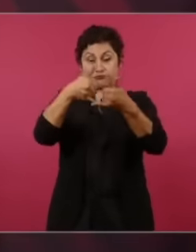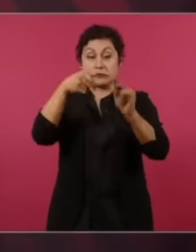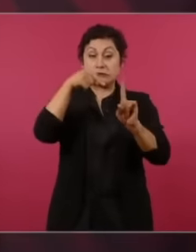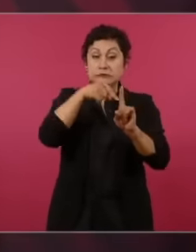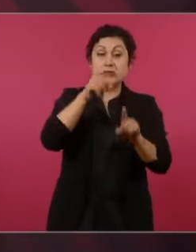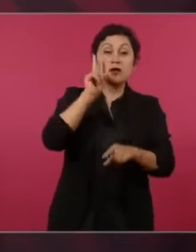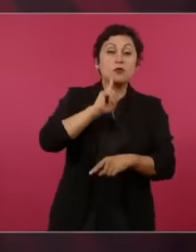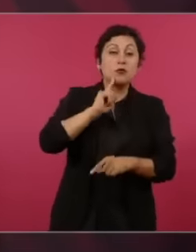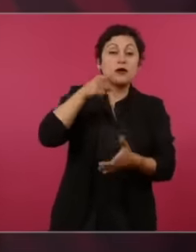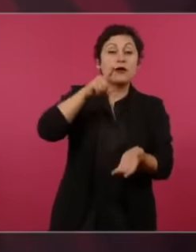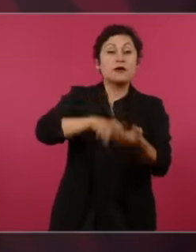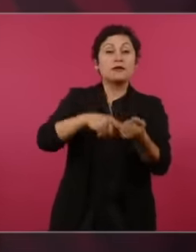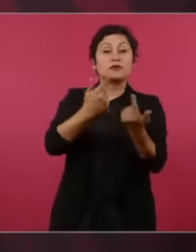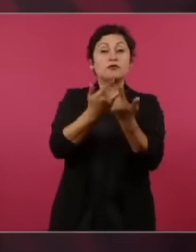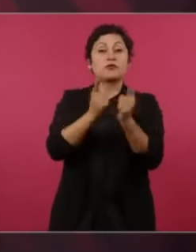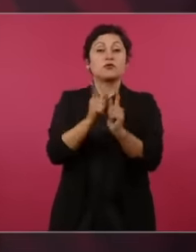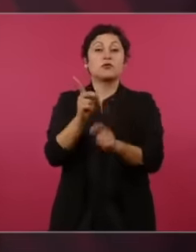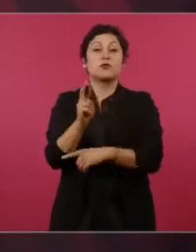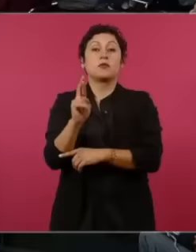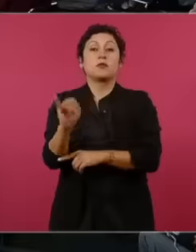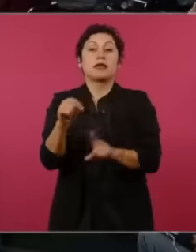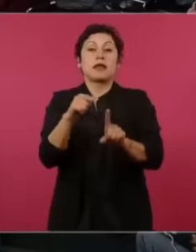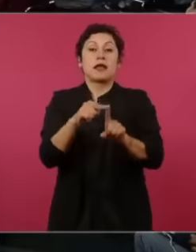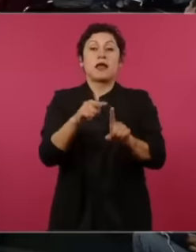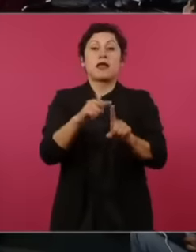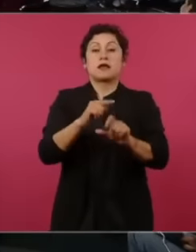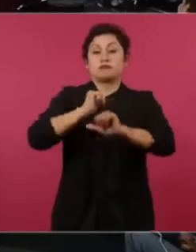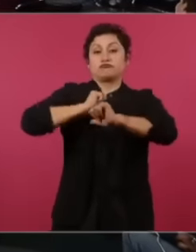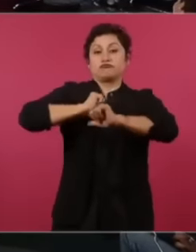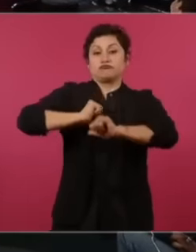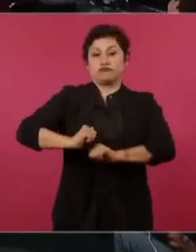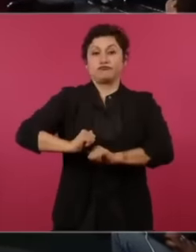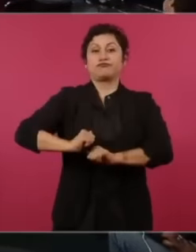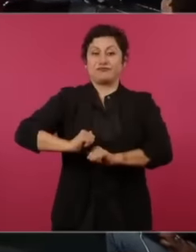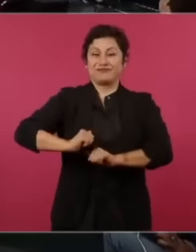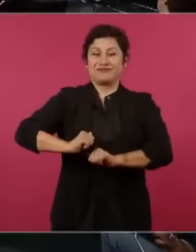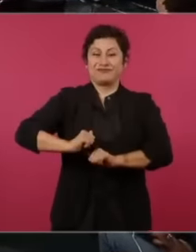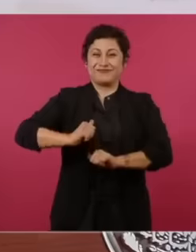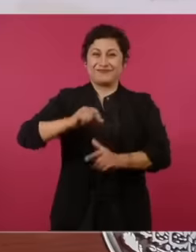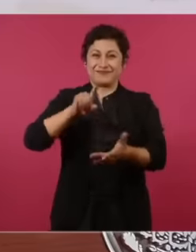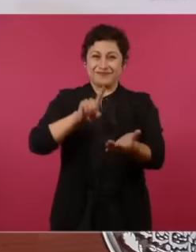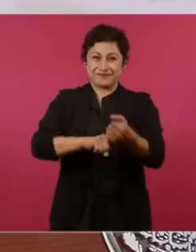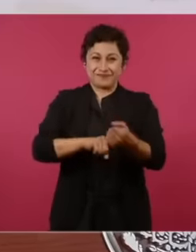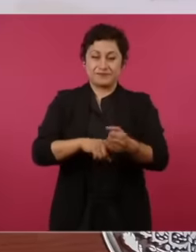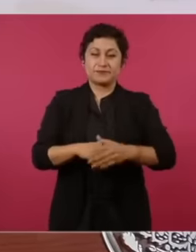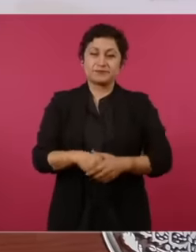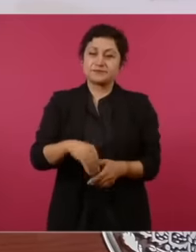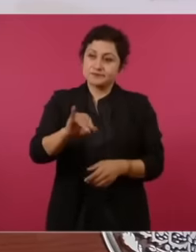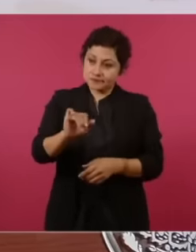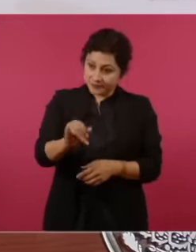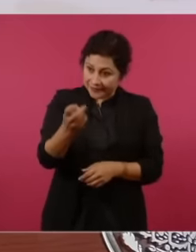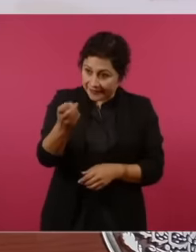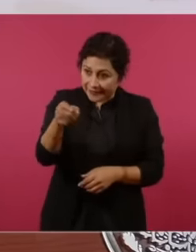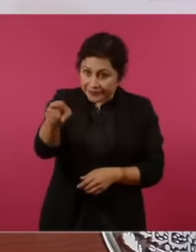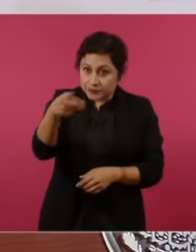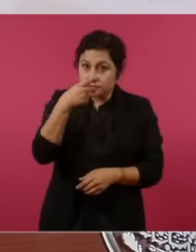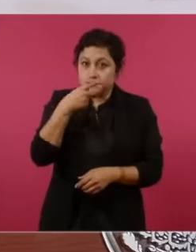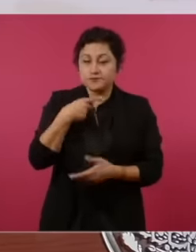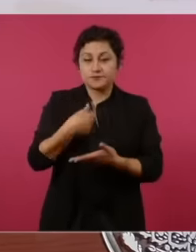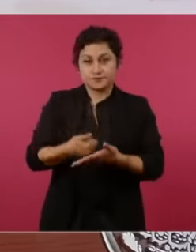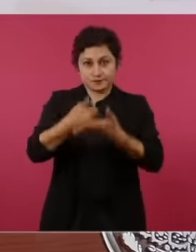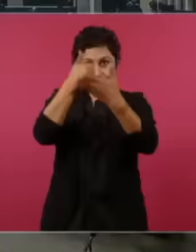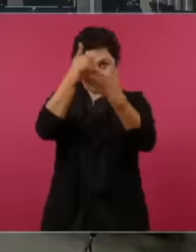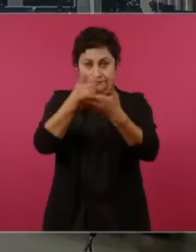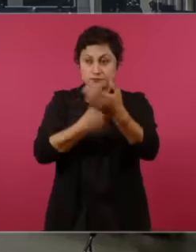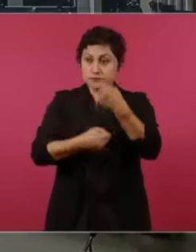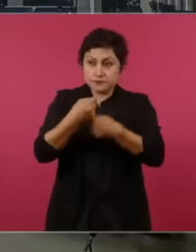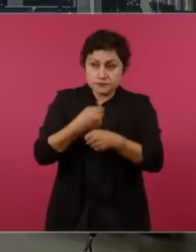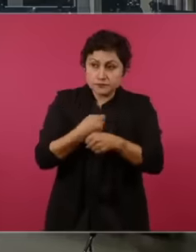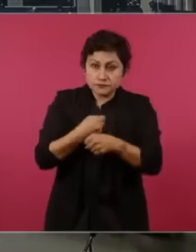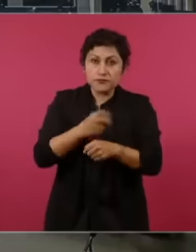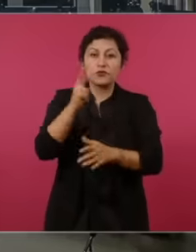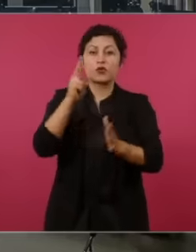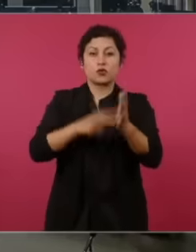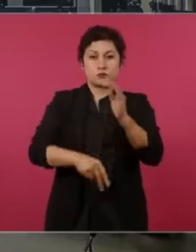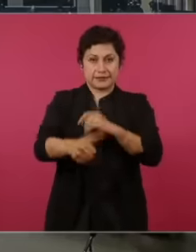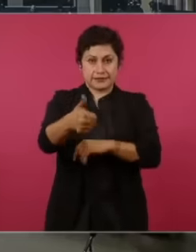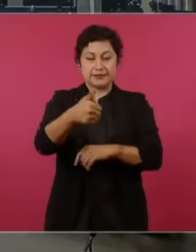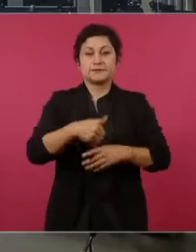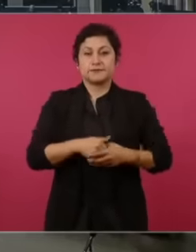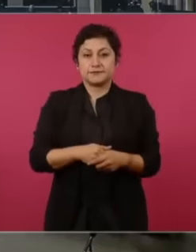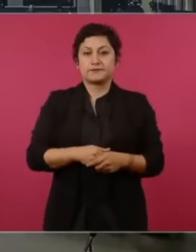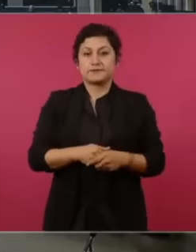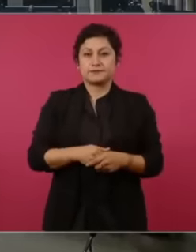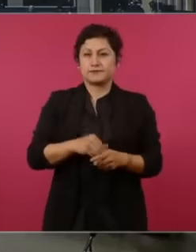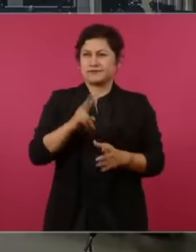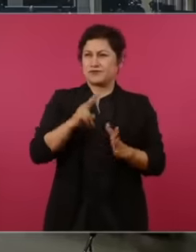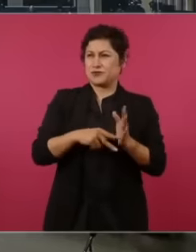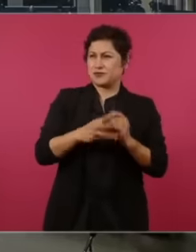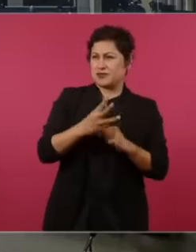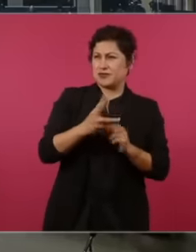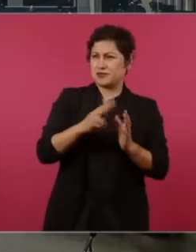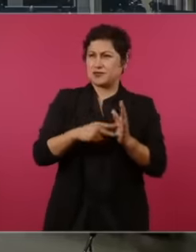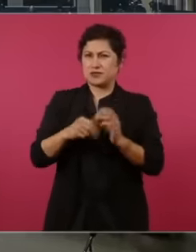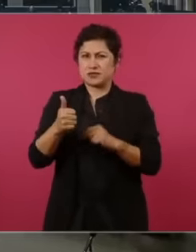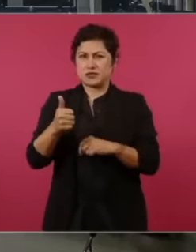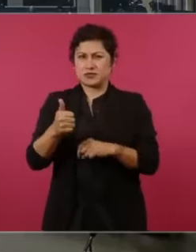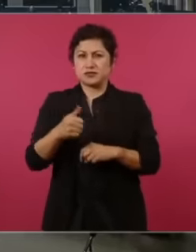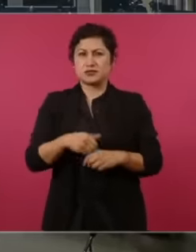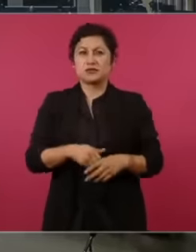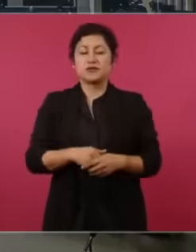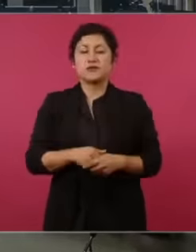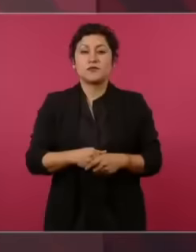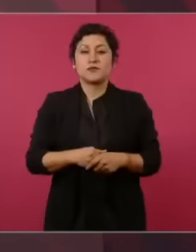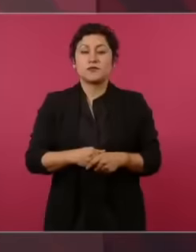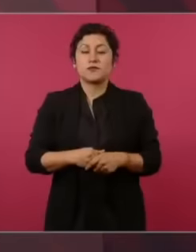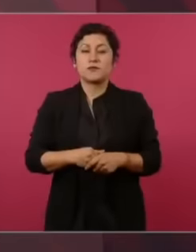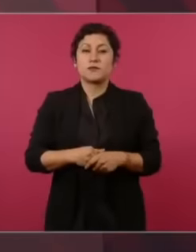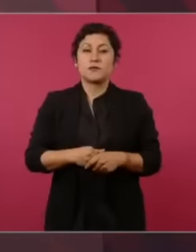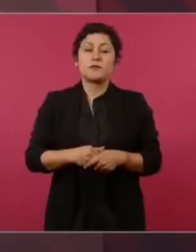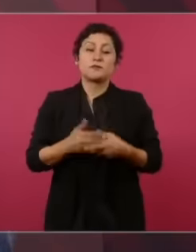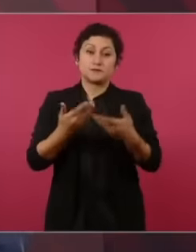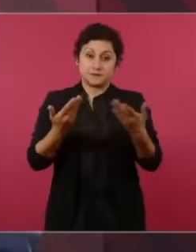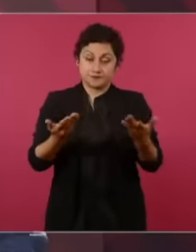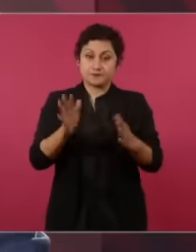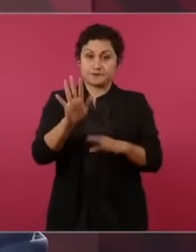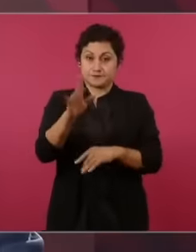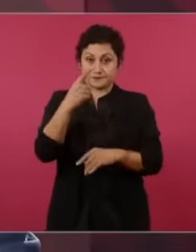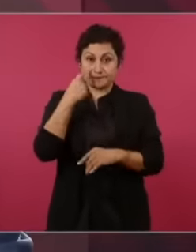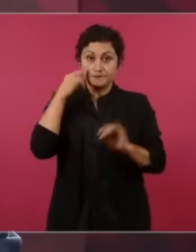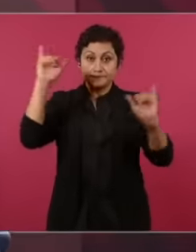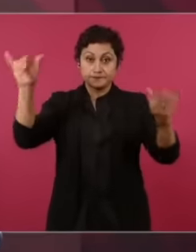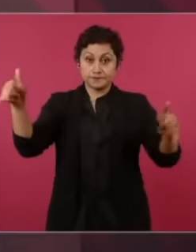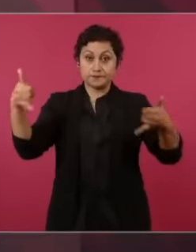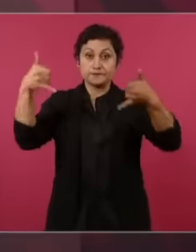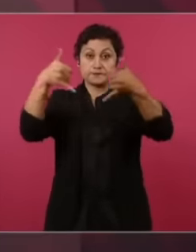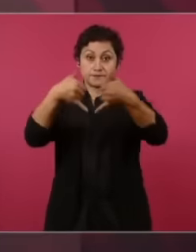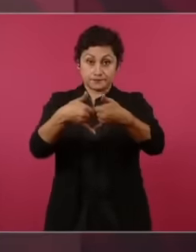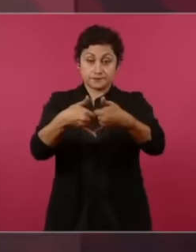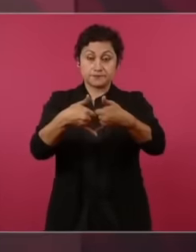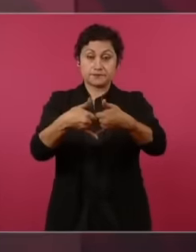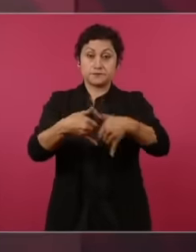parliamentary coordinator. Help me 2000 2006 2003 2006 then